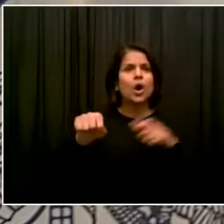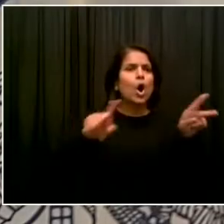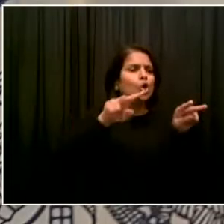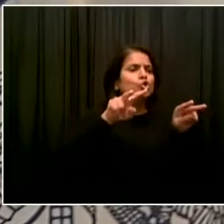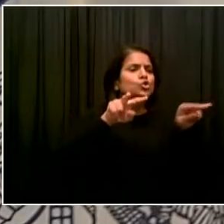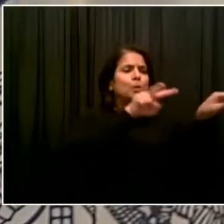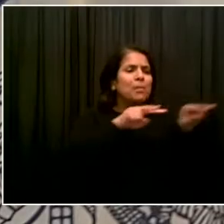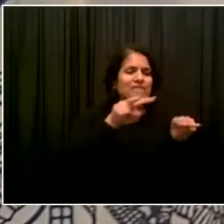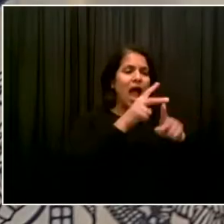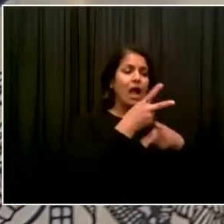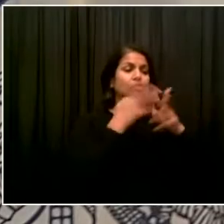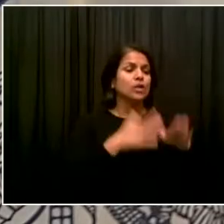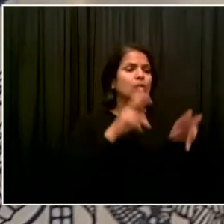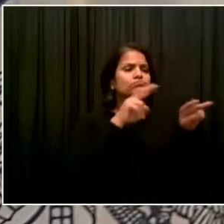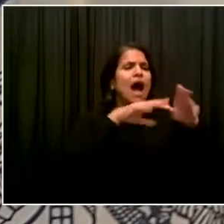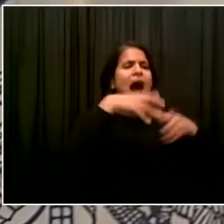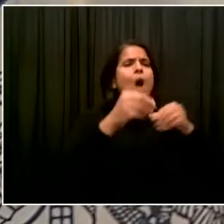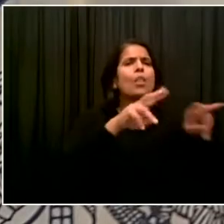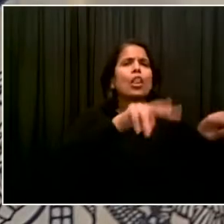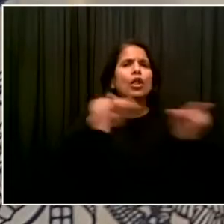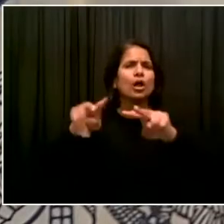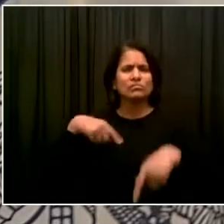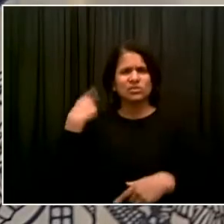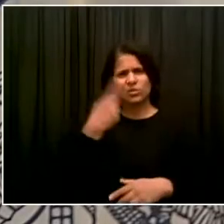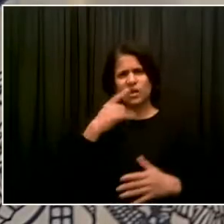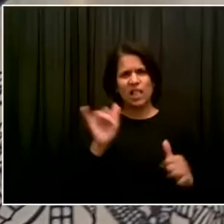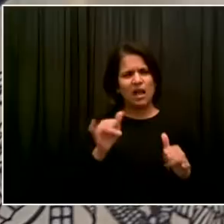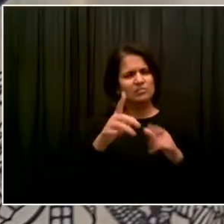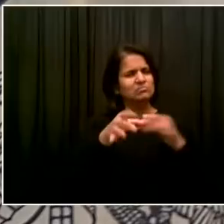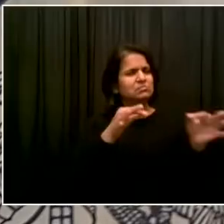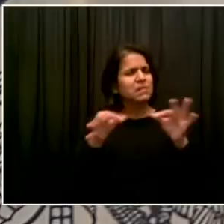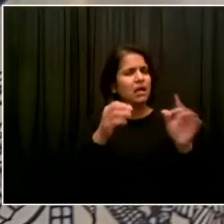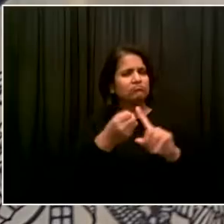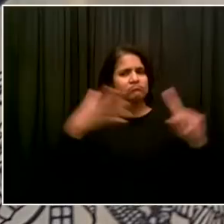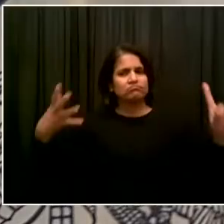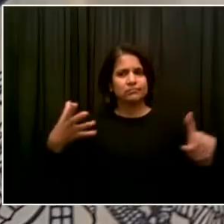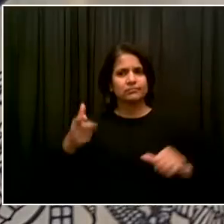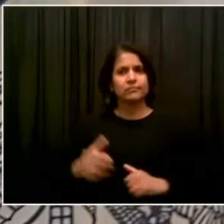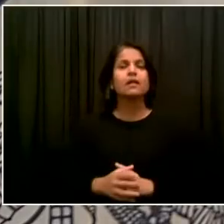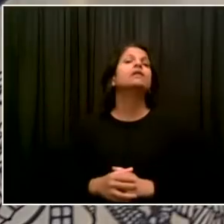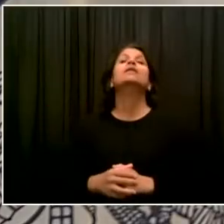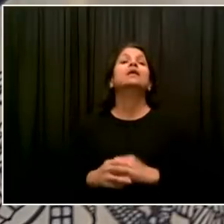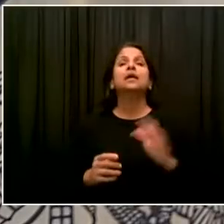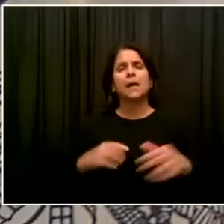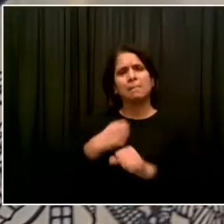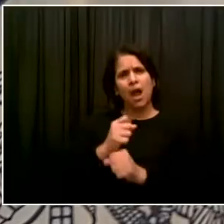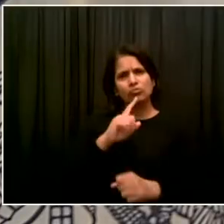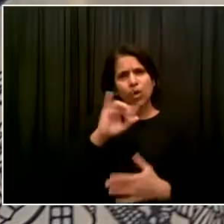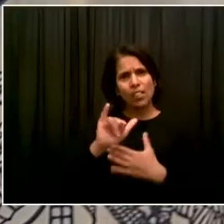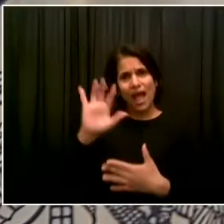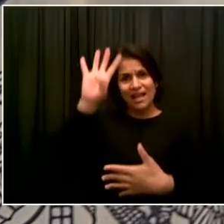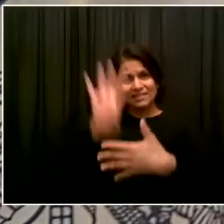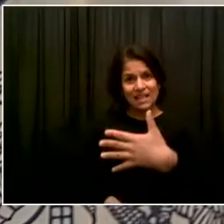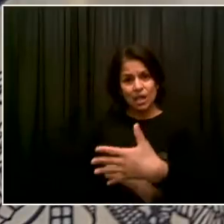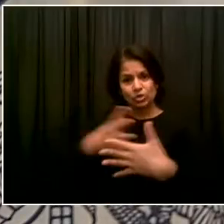THE CTYI OF PRIVATE TESTING SITES AND BEYOND